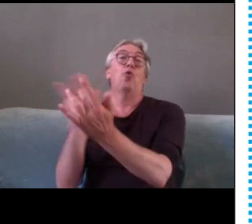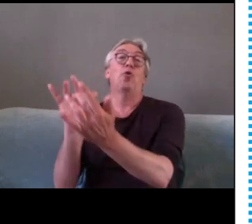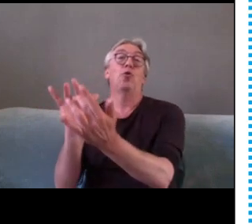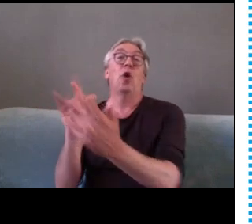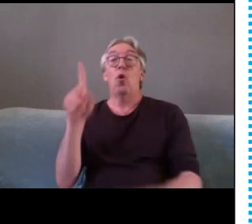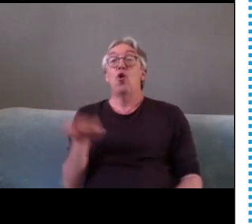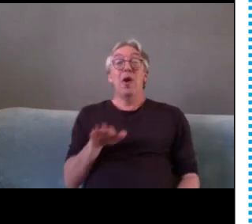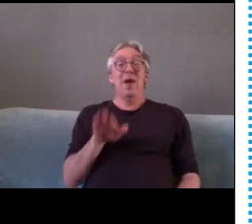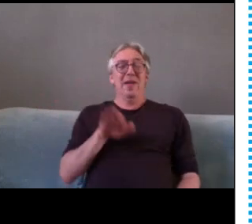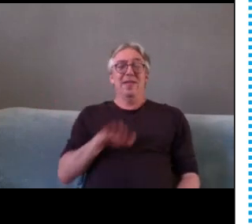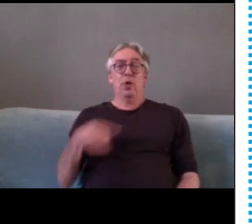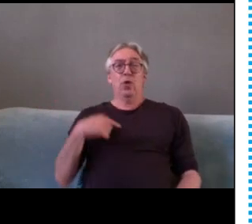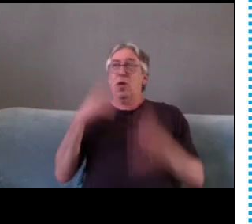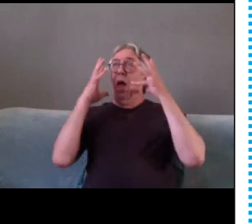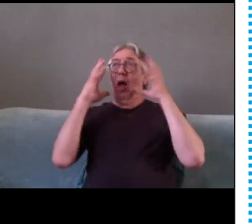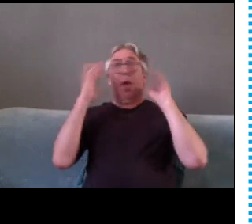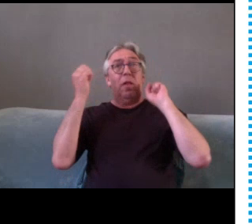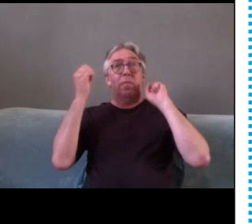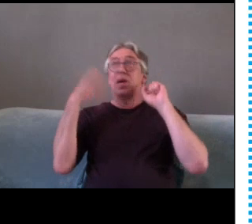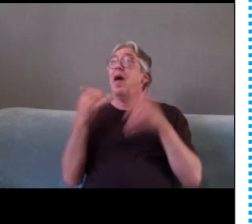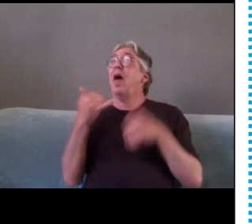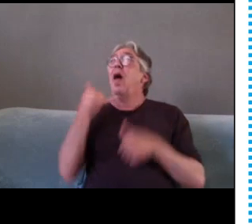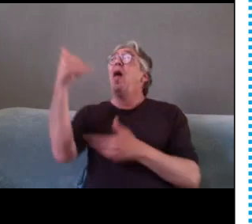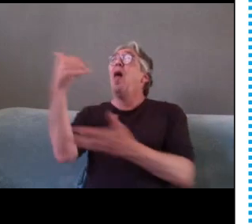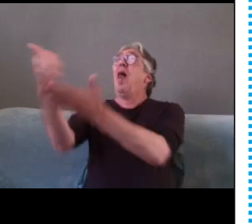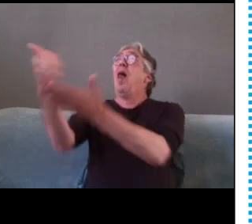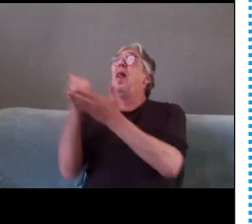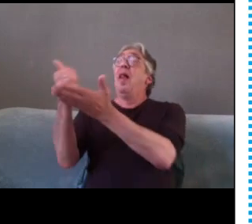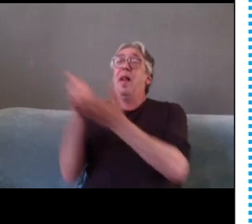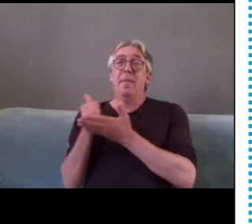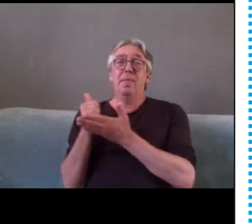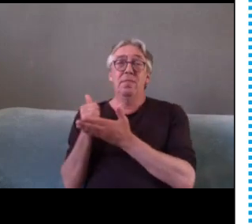for children who are in difficult or emergency situations